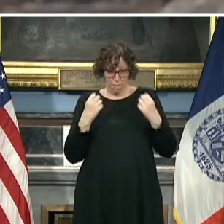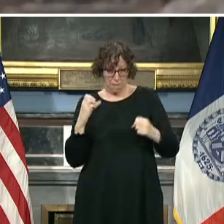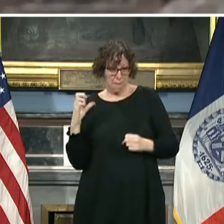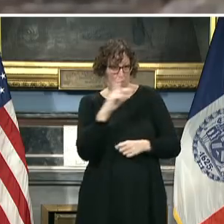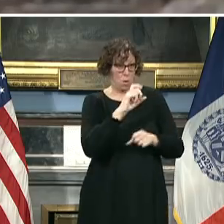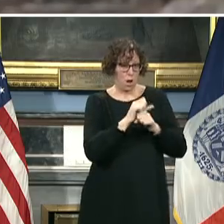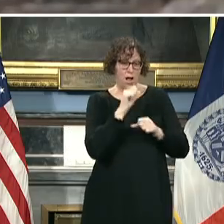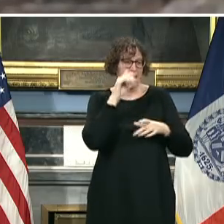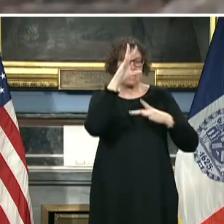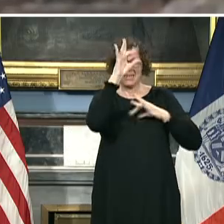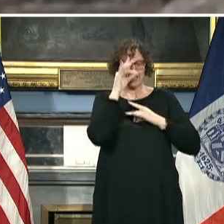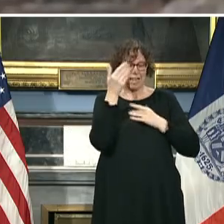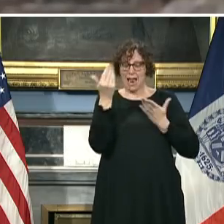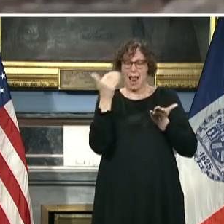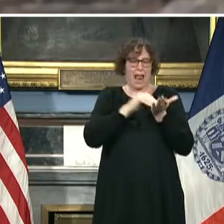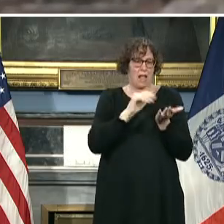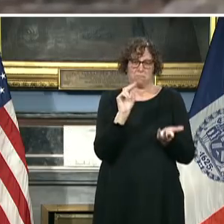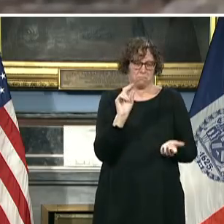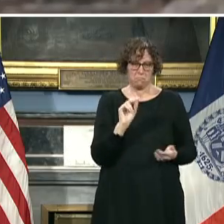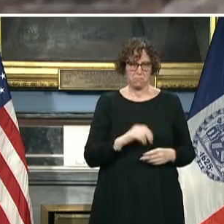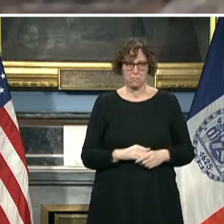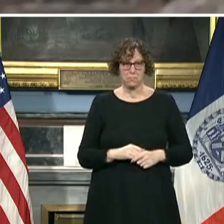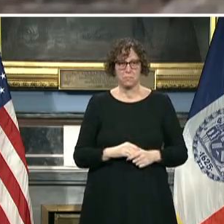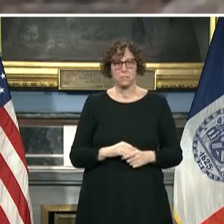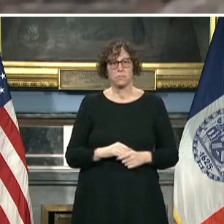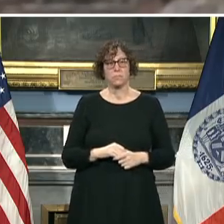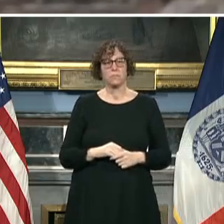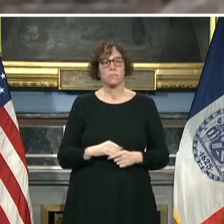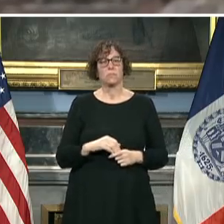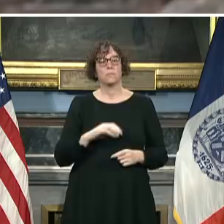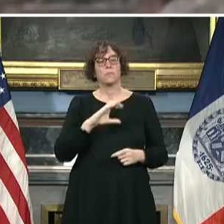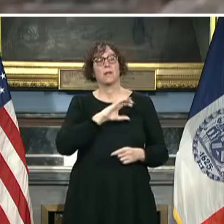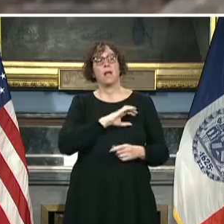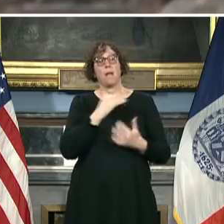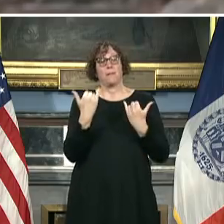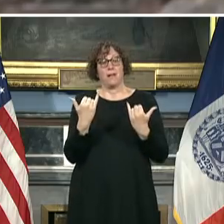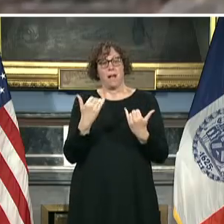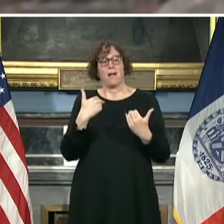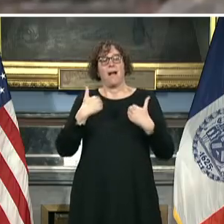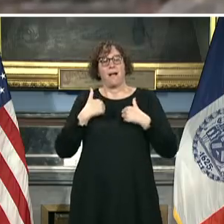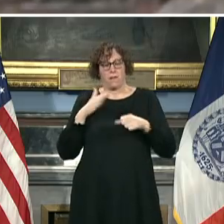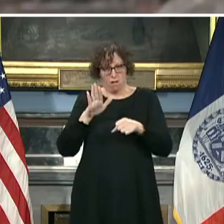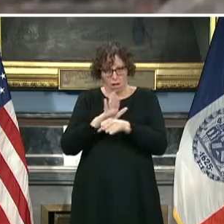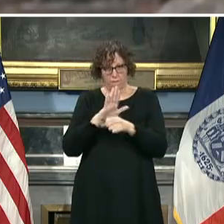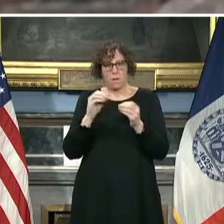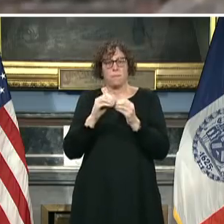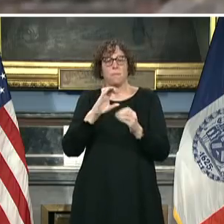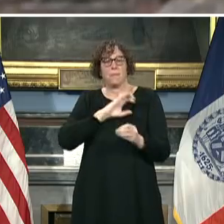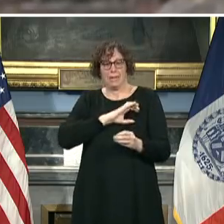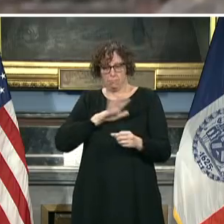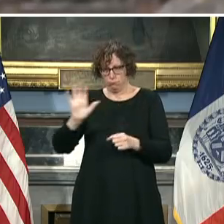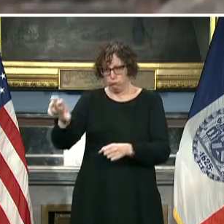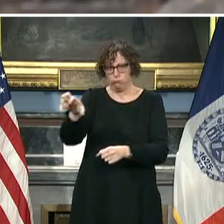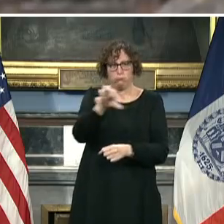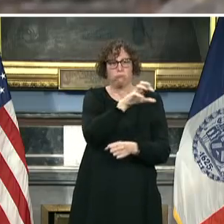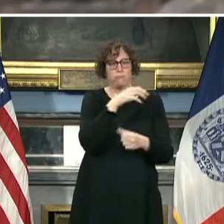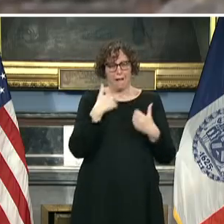S WOE ANC HANDLE THE SITUATION THWI THE VERY DEEP BENCH THAT THE NYPD HAS NOW. THERE'S NO CONSIDERATION OF